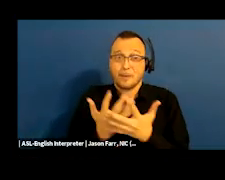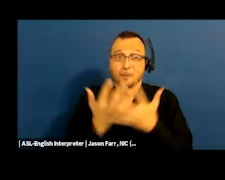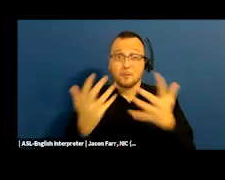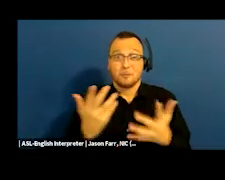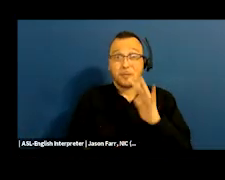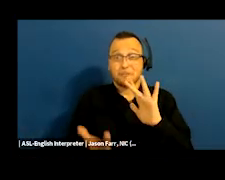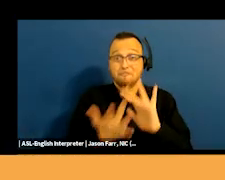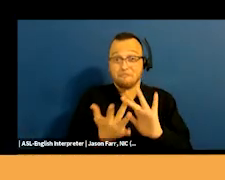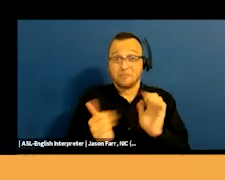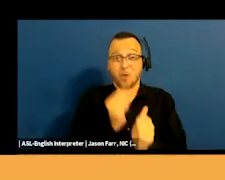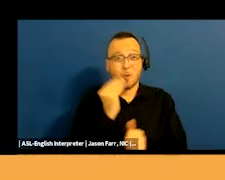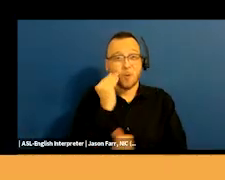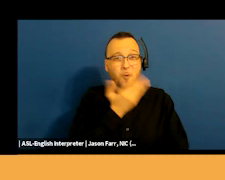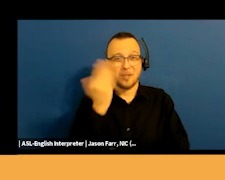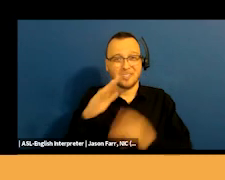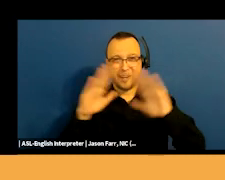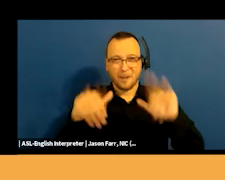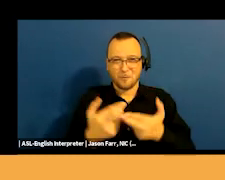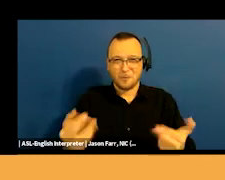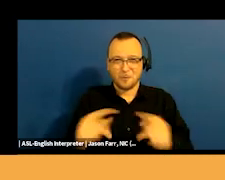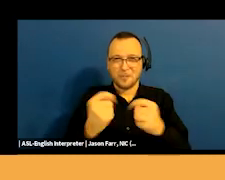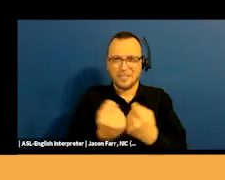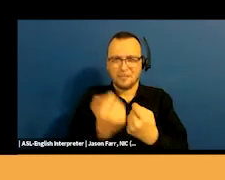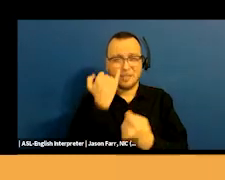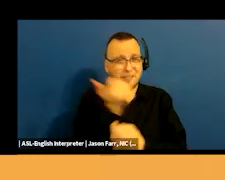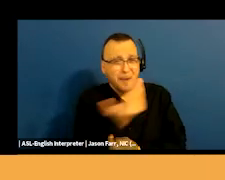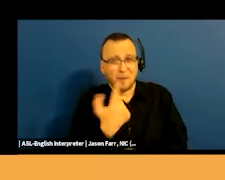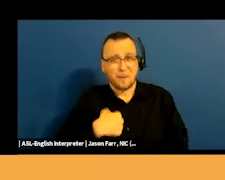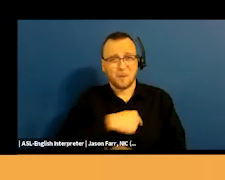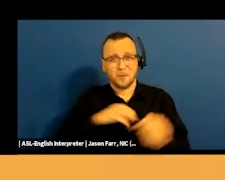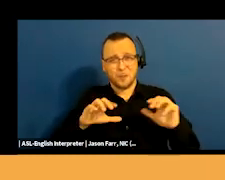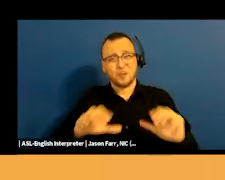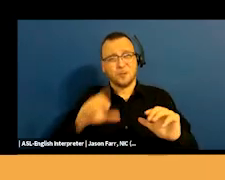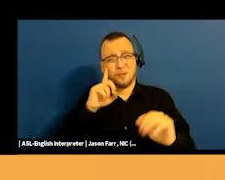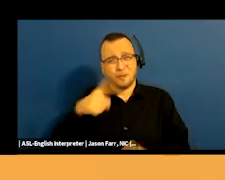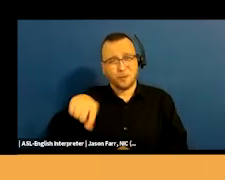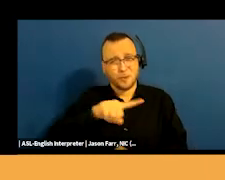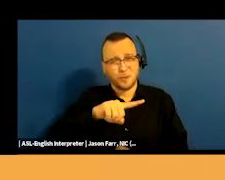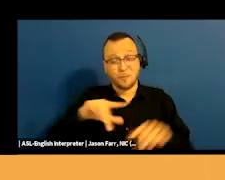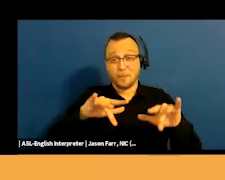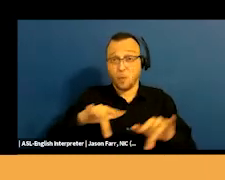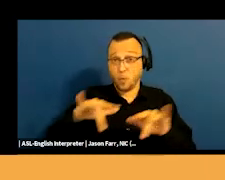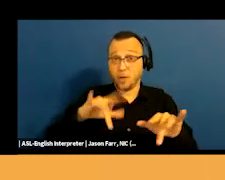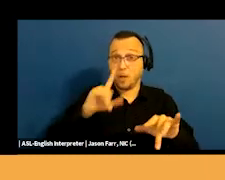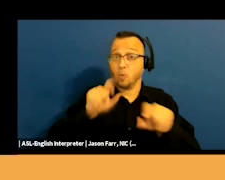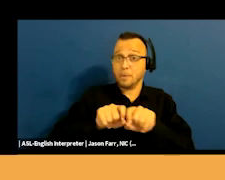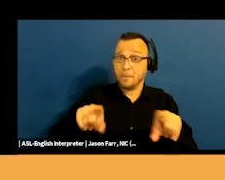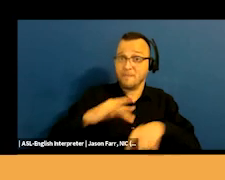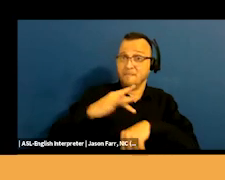that we can have these conversations and share how our personal experiences can be used to really help people experiencing homelessness